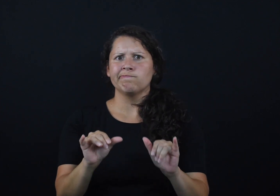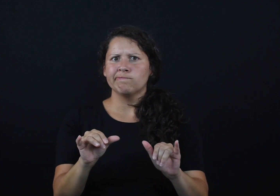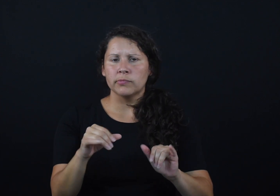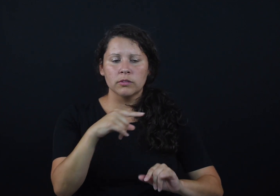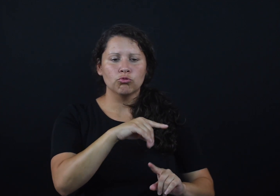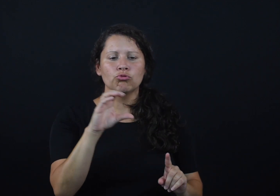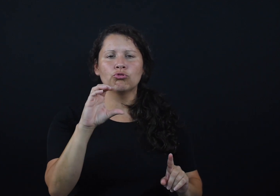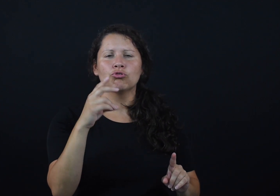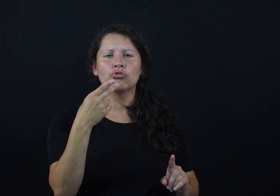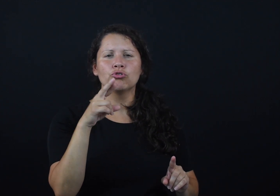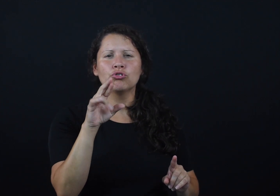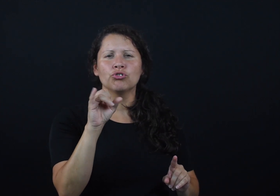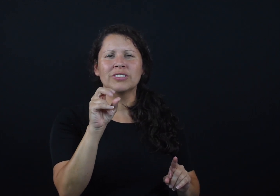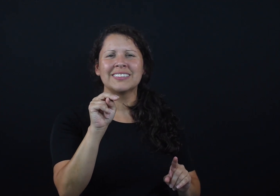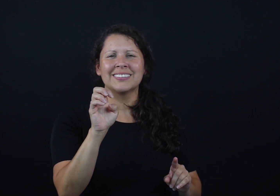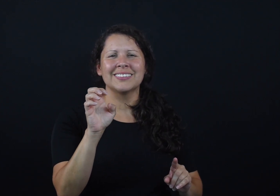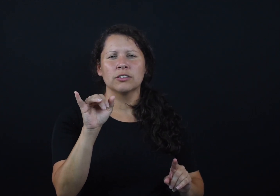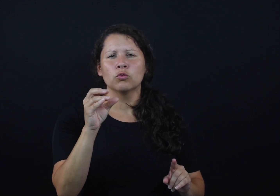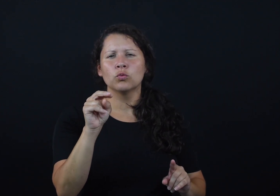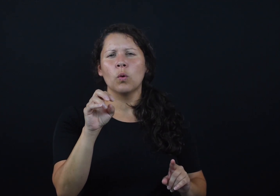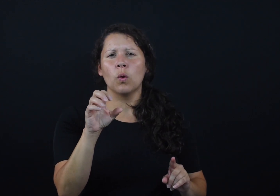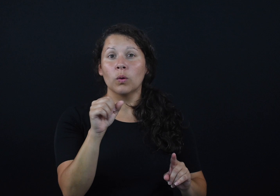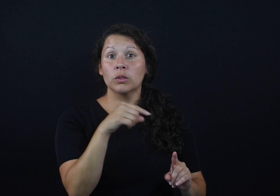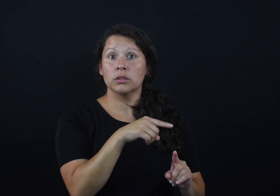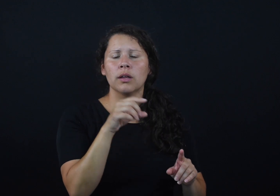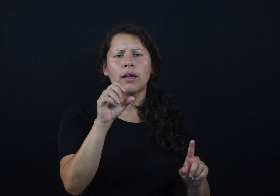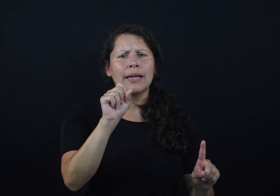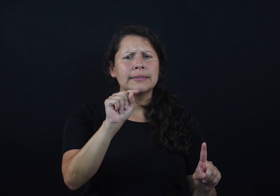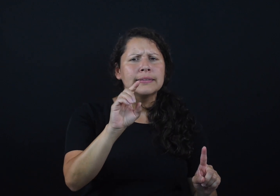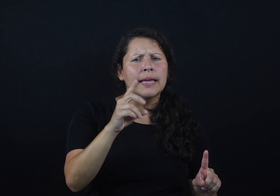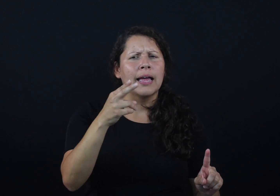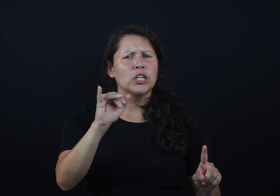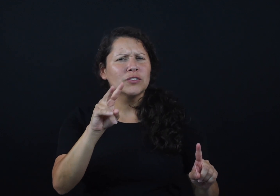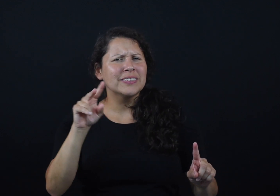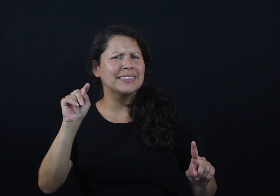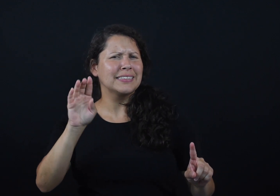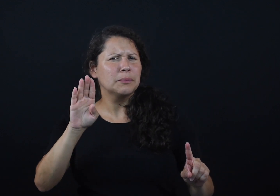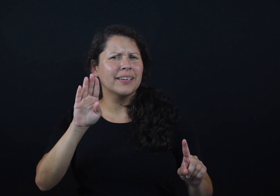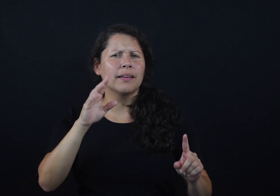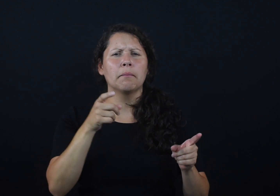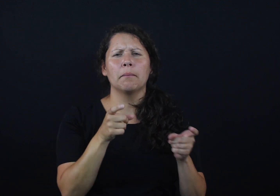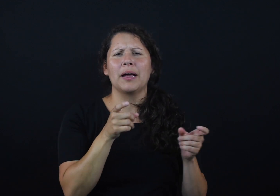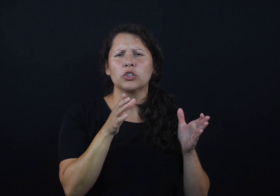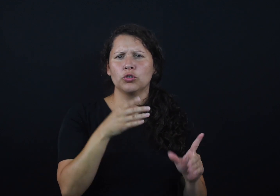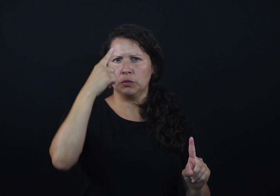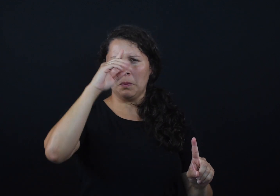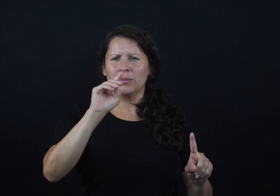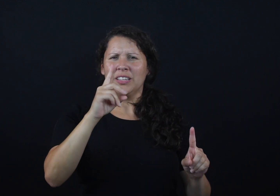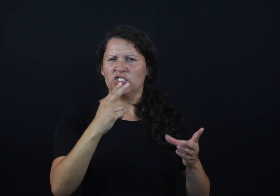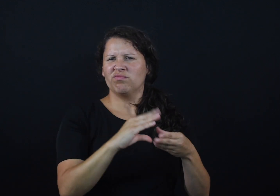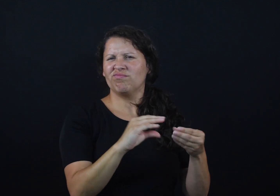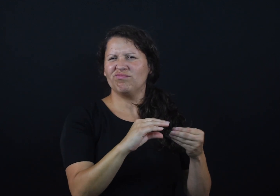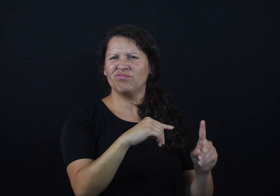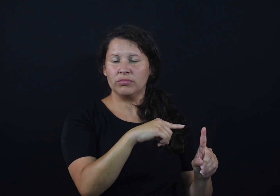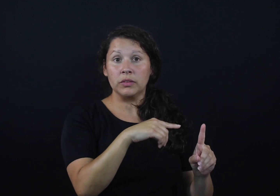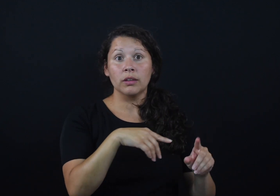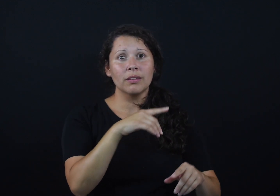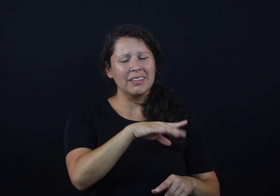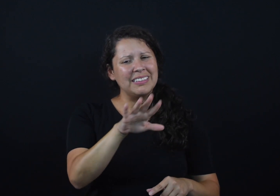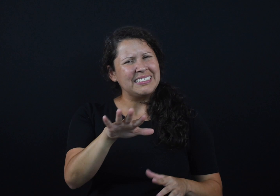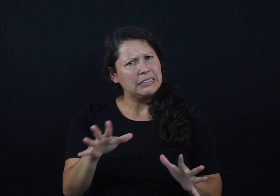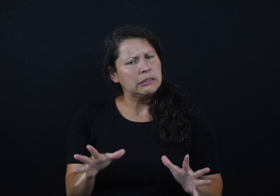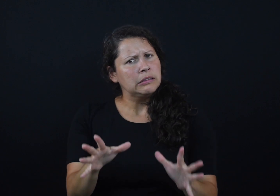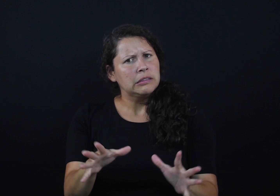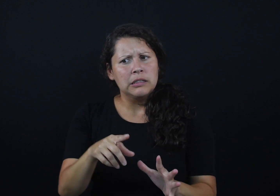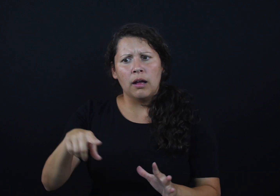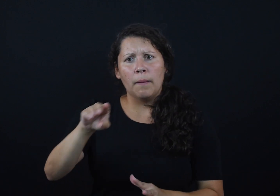explained Christine Jones, STD, HIV and TB section manager for MDH. She urged Minnesotans to take